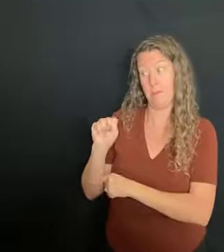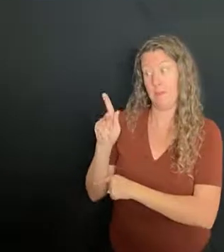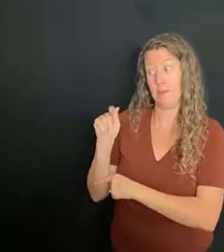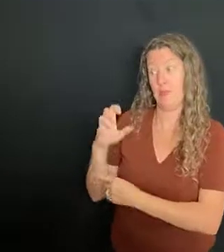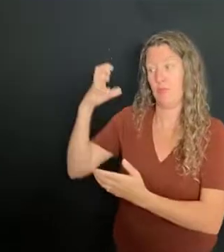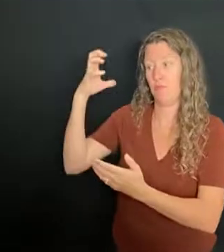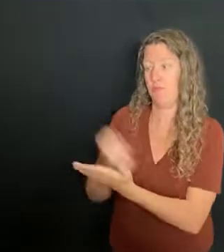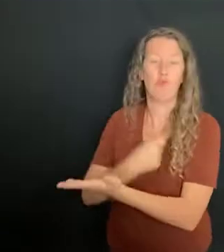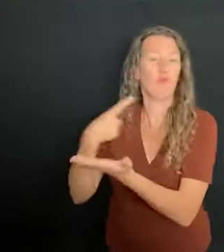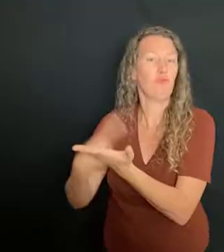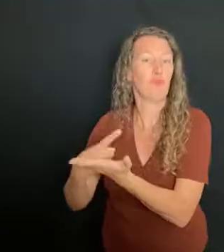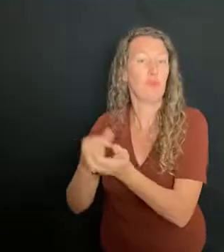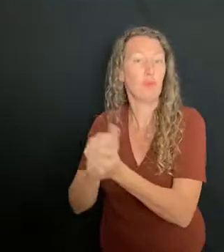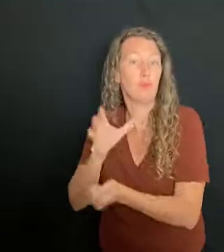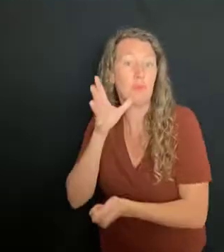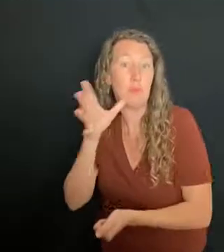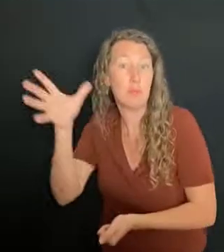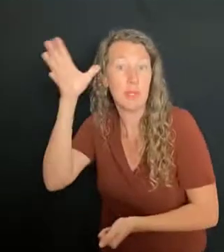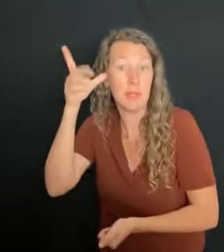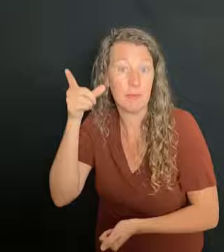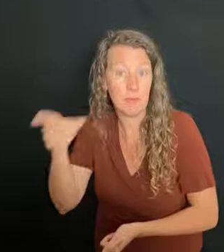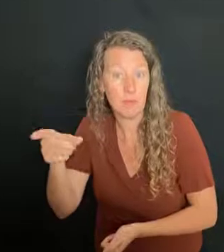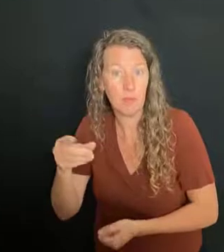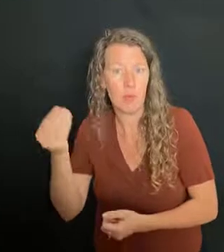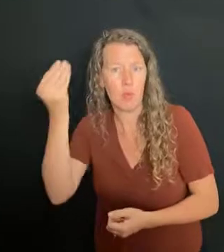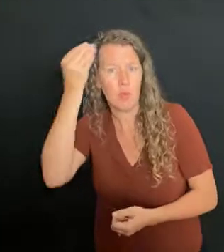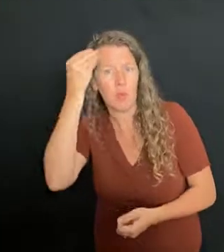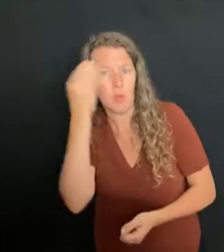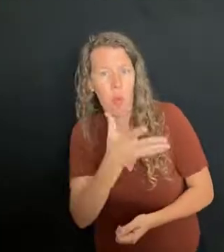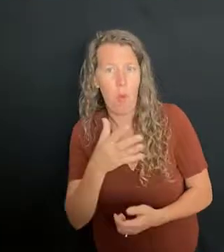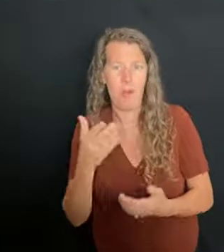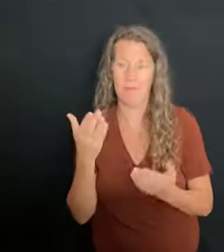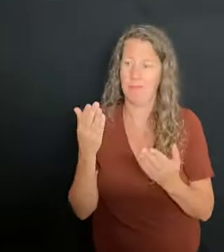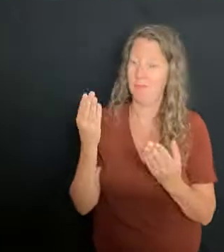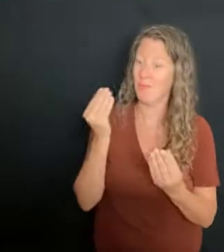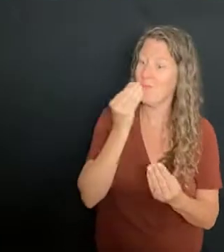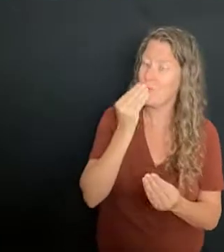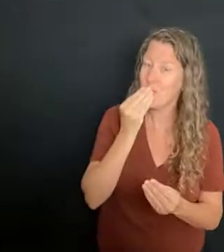She told them about sensory diets and sensory bins.